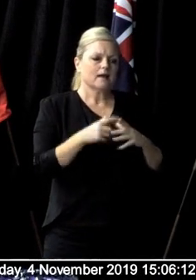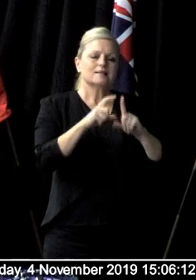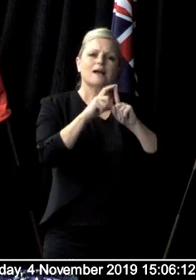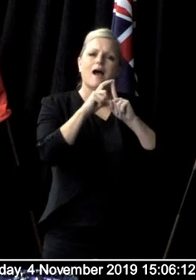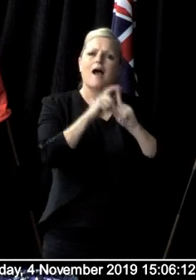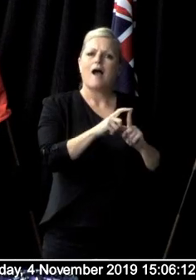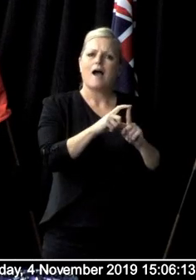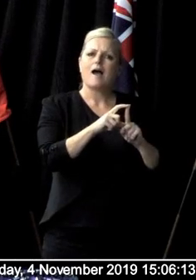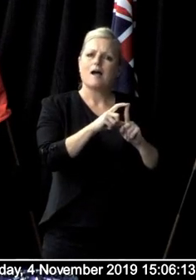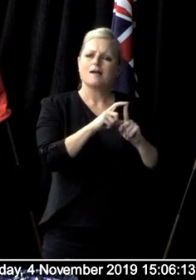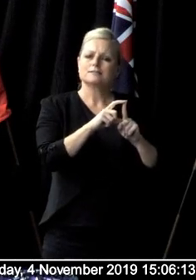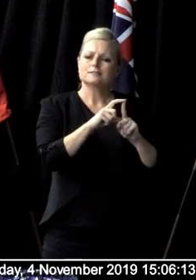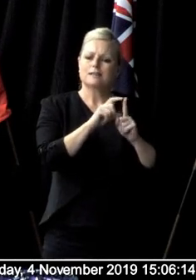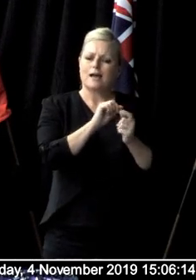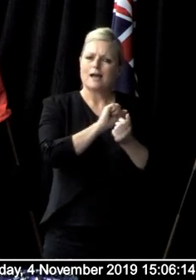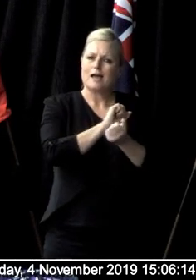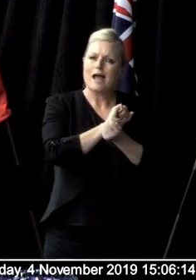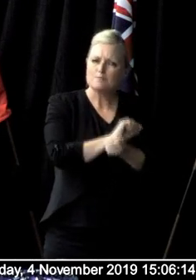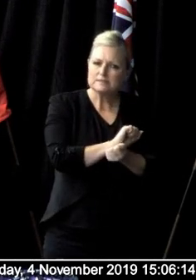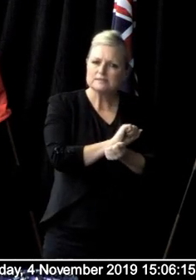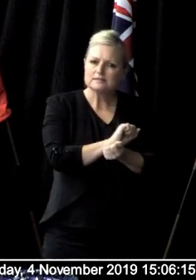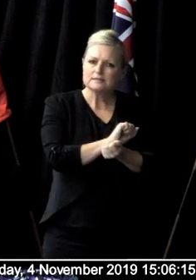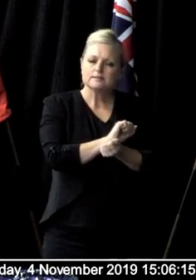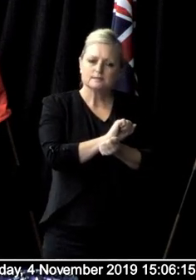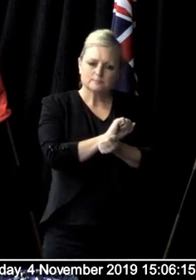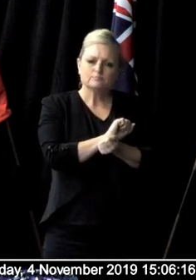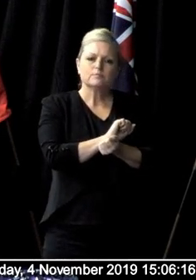habit for people to break is that grouping of students with disability together.